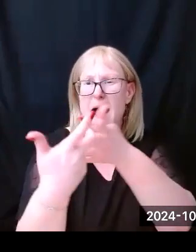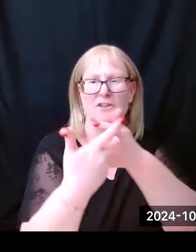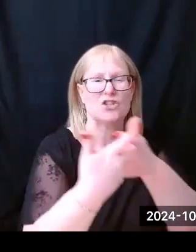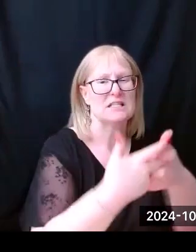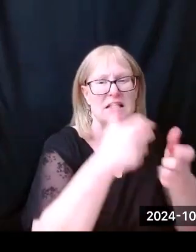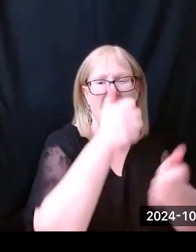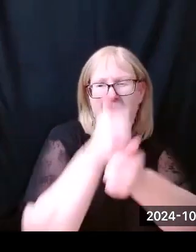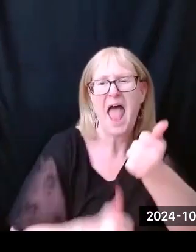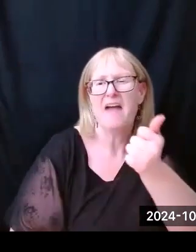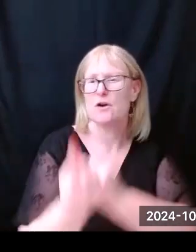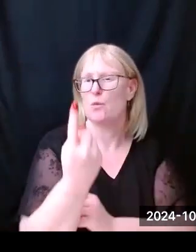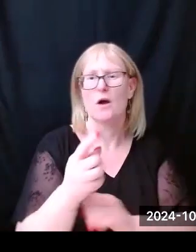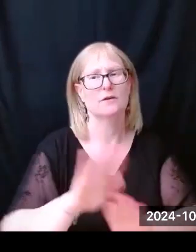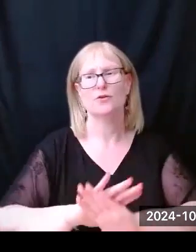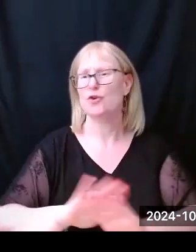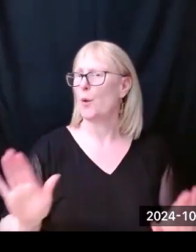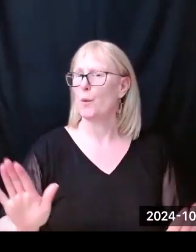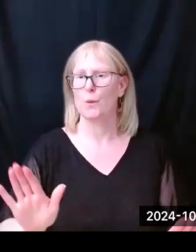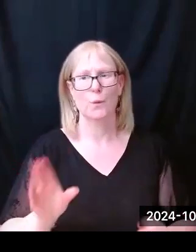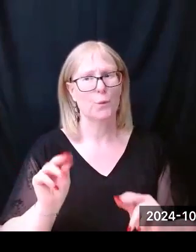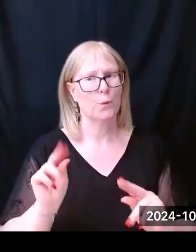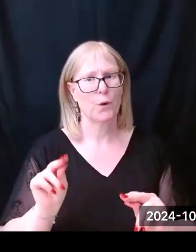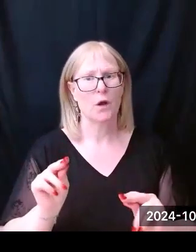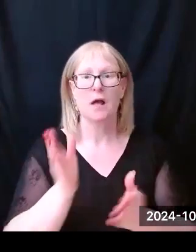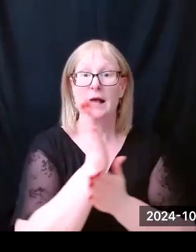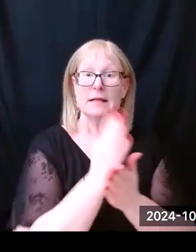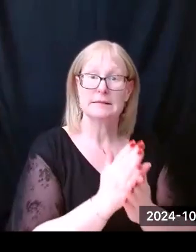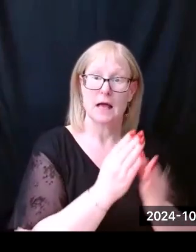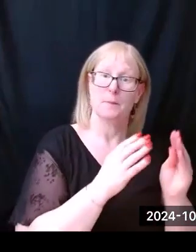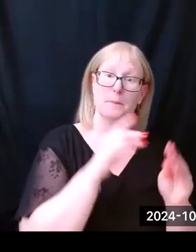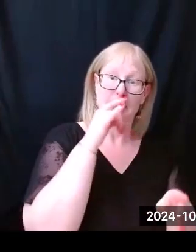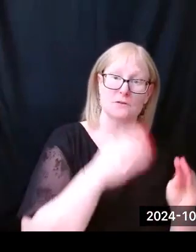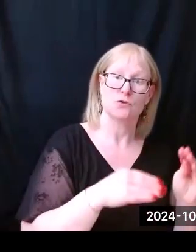Some children are more vulnerable and others are a little bit